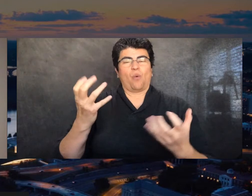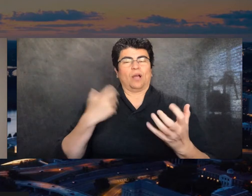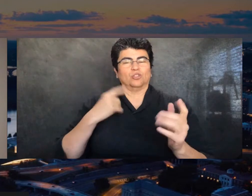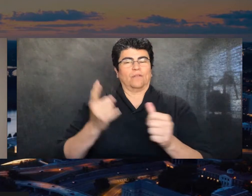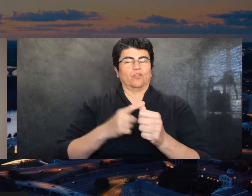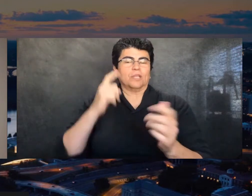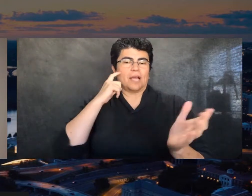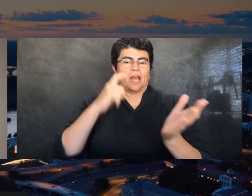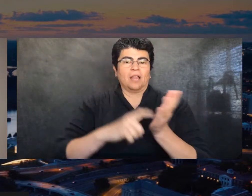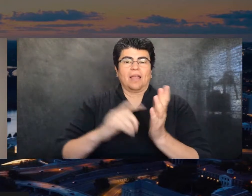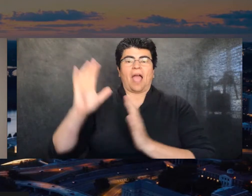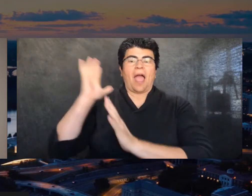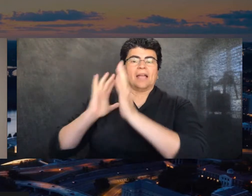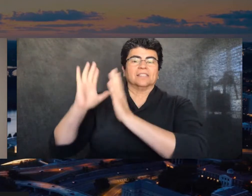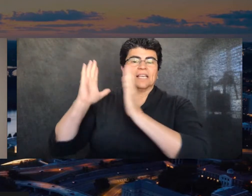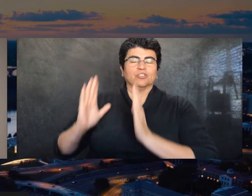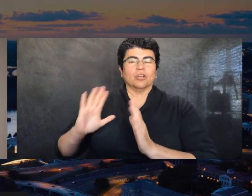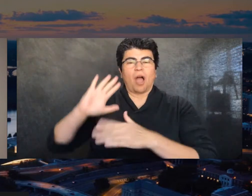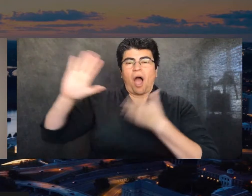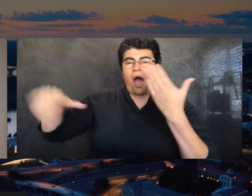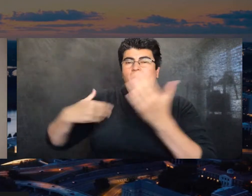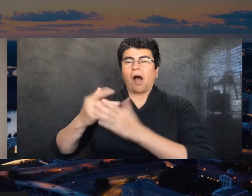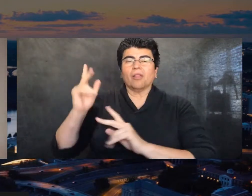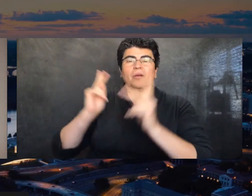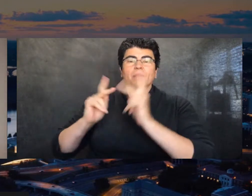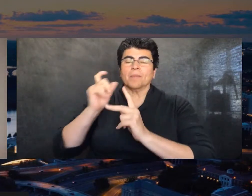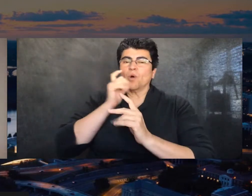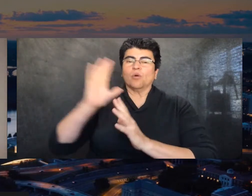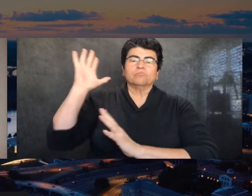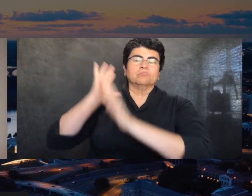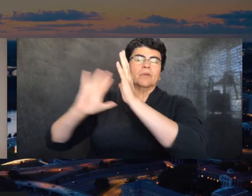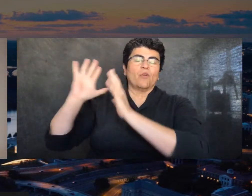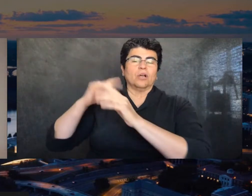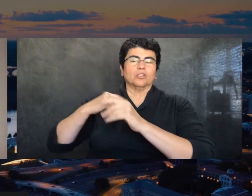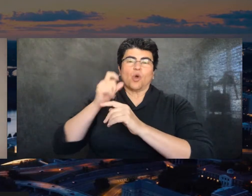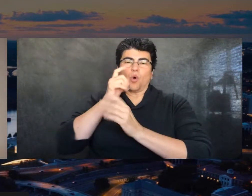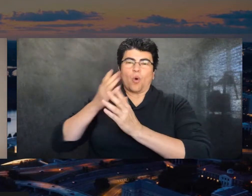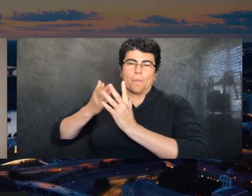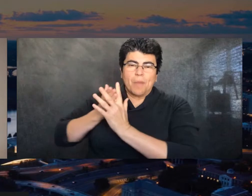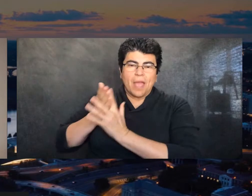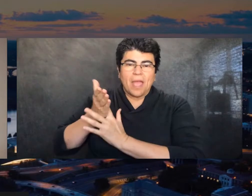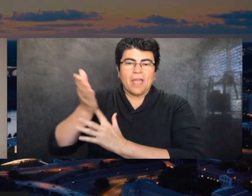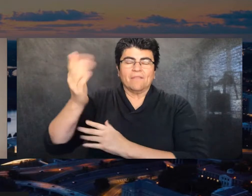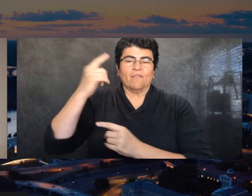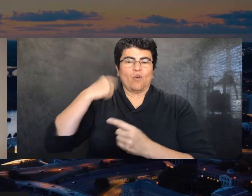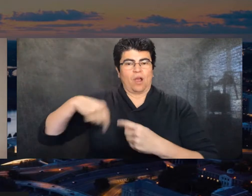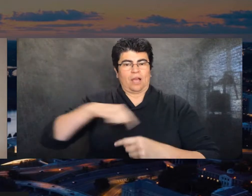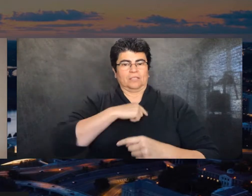All those who came before us, who paved a way for us to be here today,